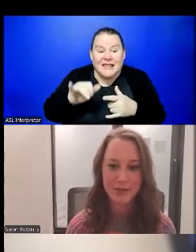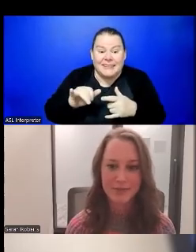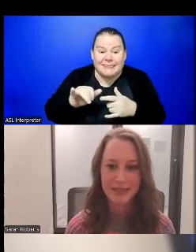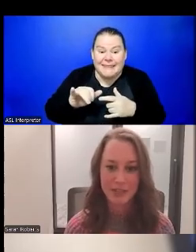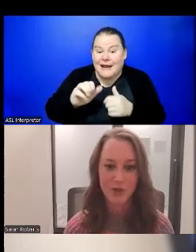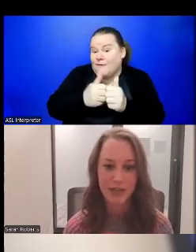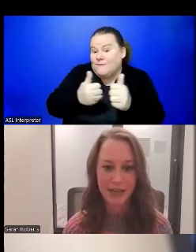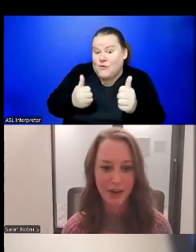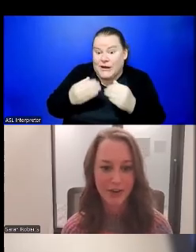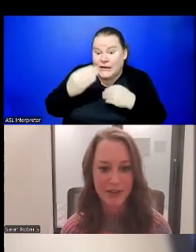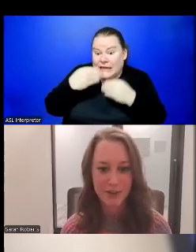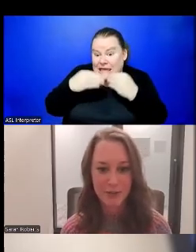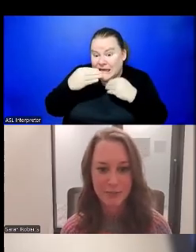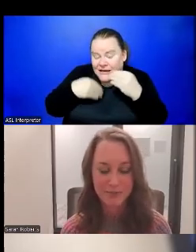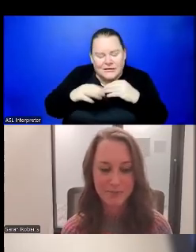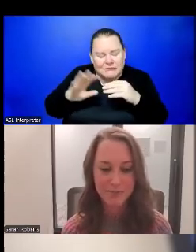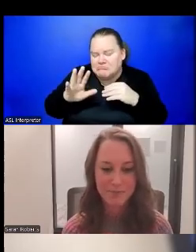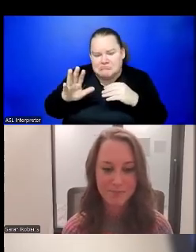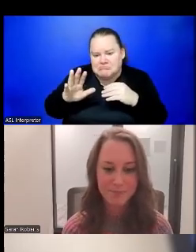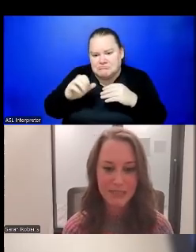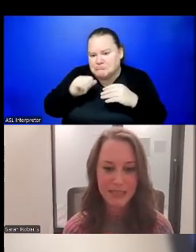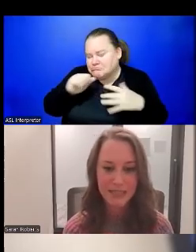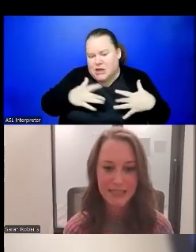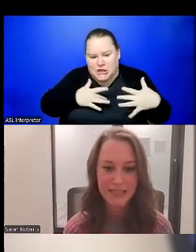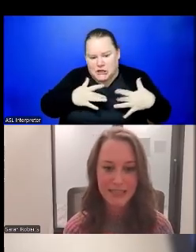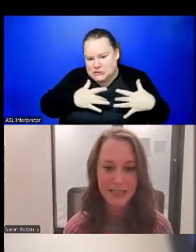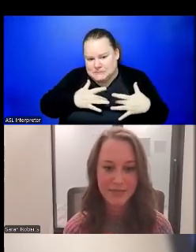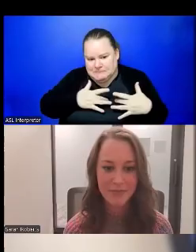so that's working in our favor. Next slide.